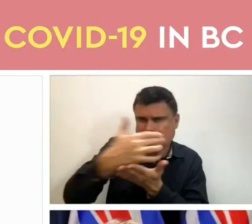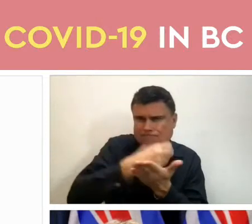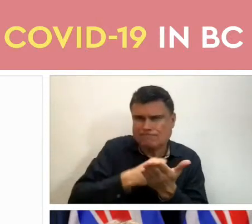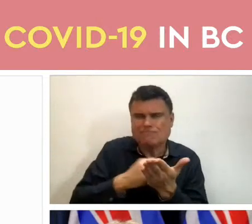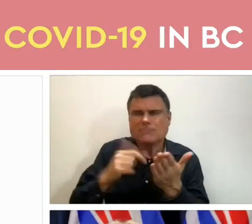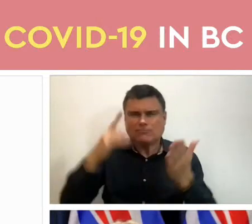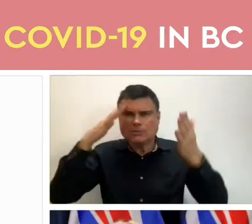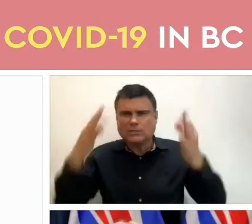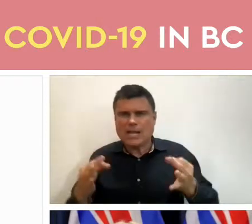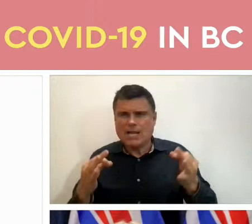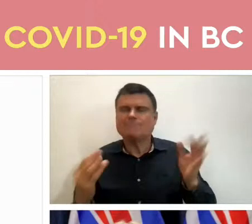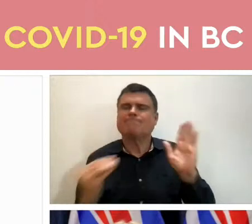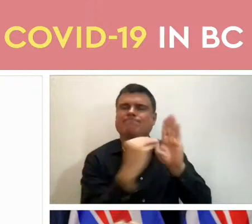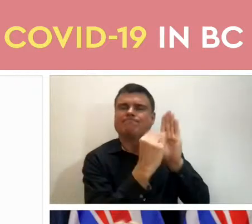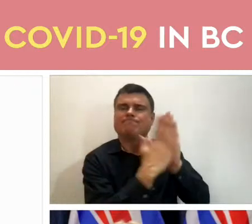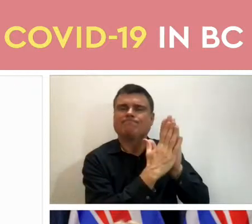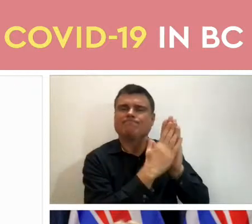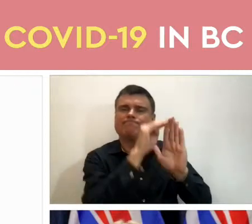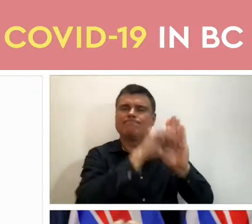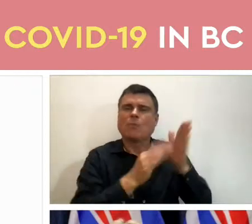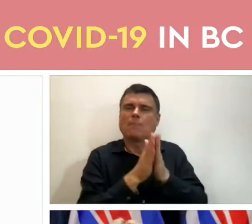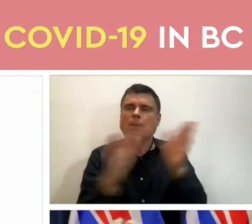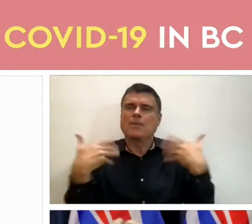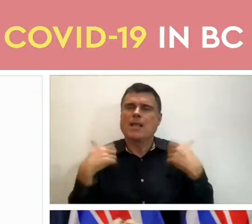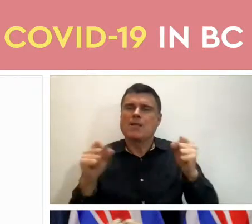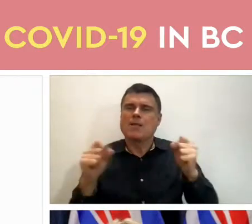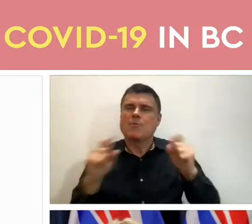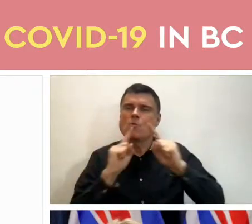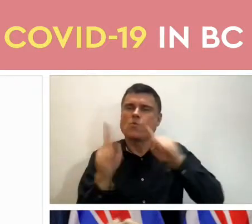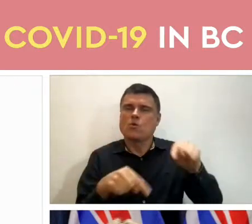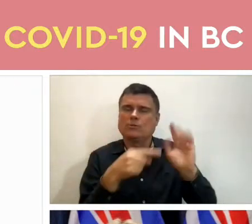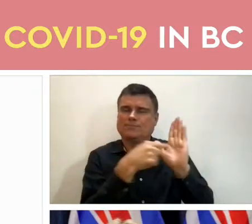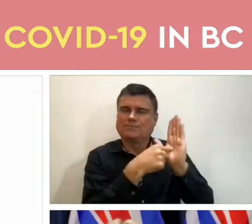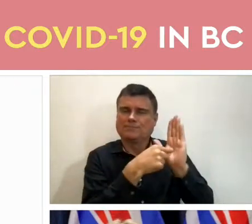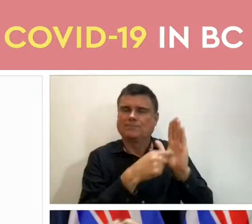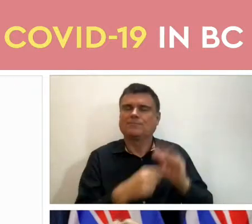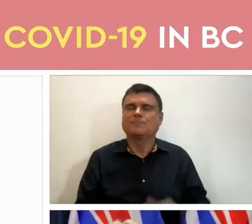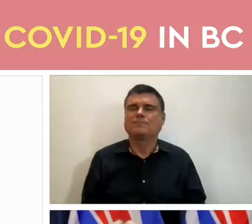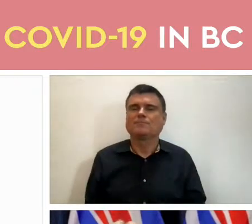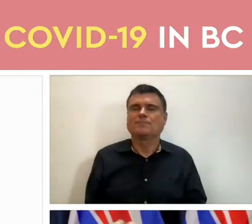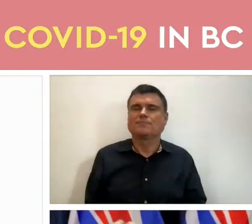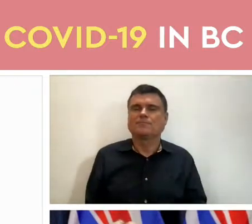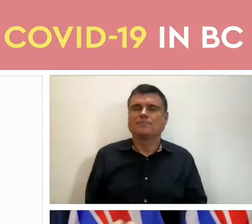really it is about buying us time to understand and to